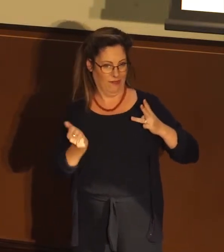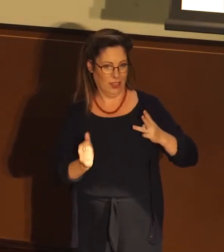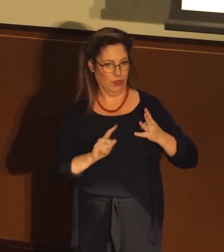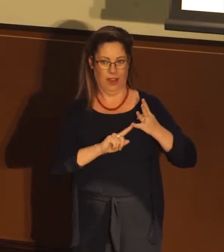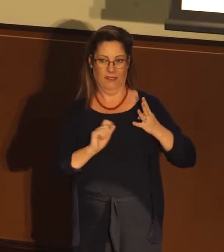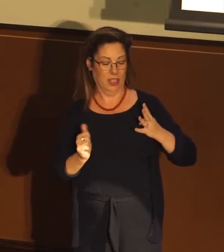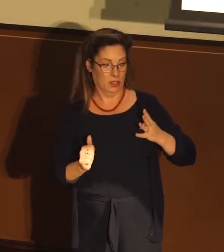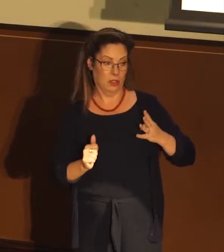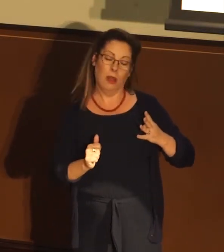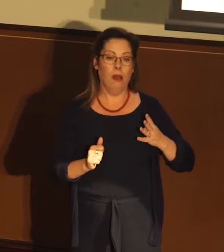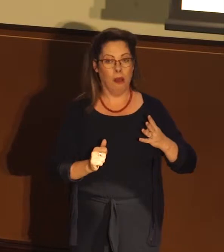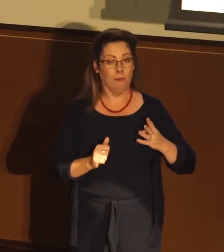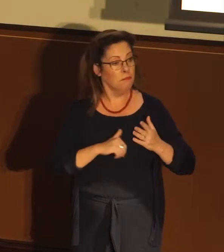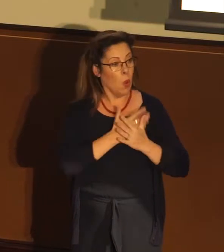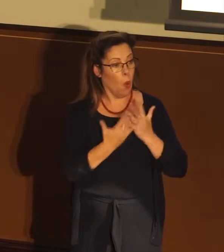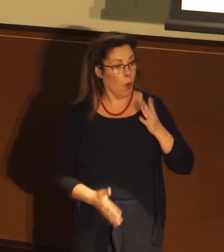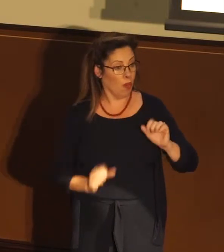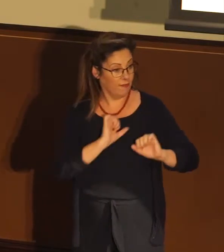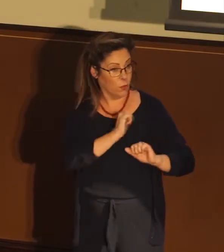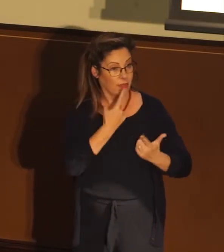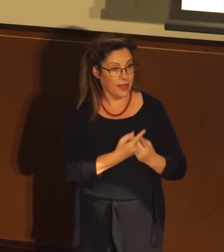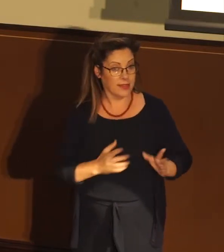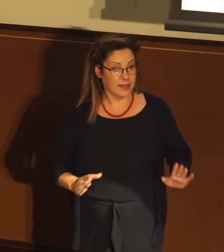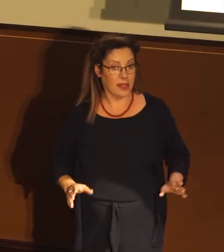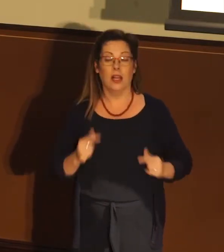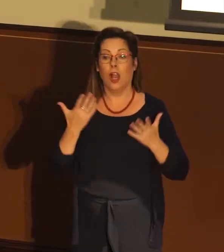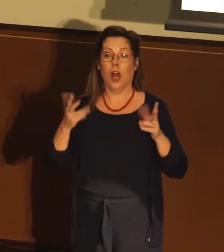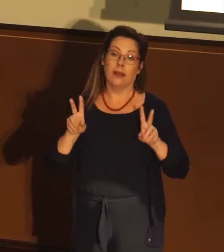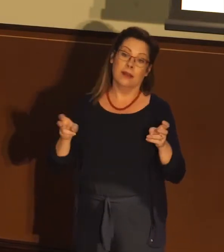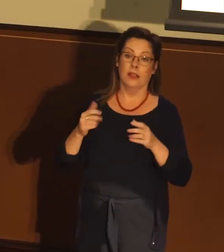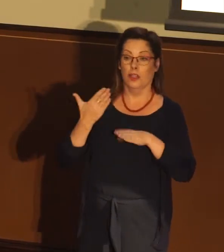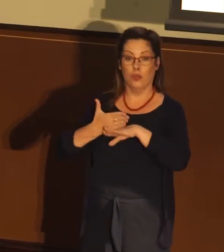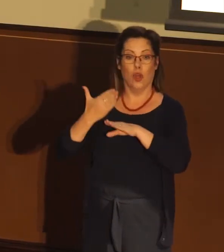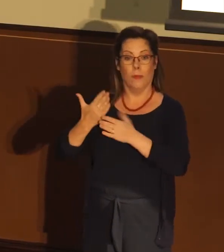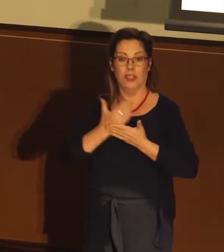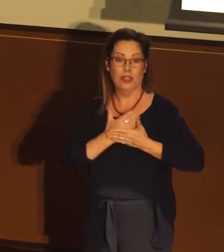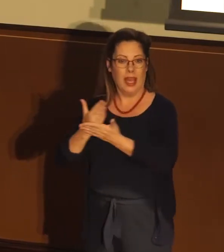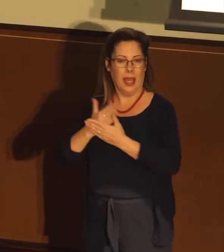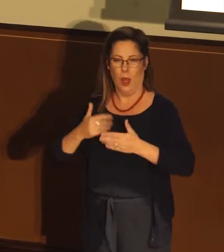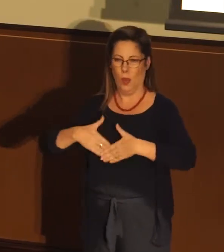I'm gonna say all of those things. The job sharing, just by design. We are open seven days a week,